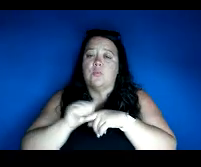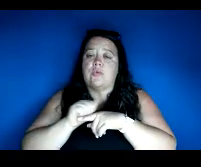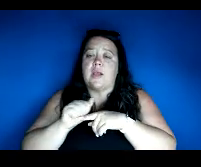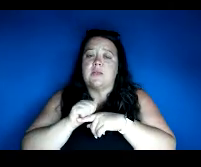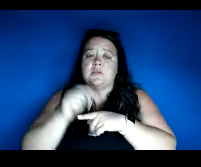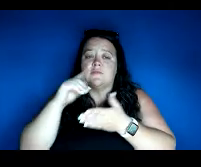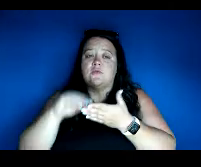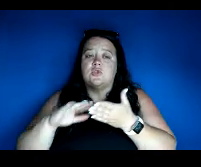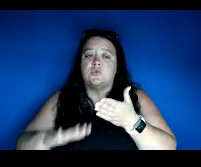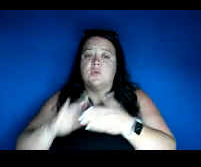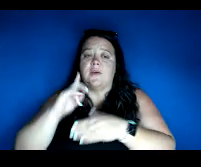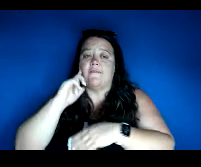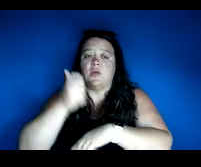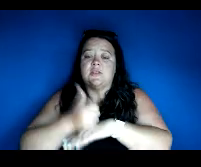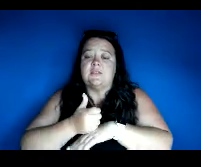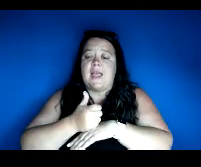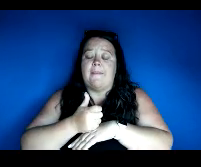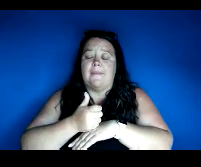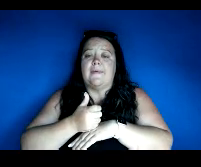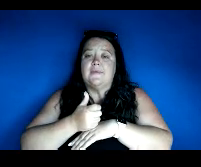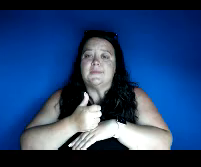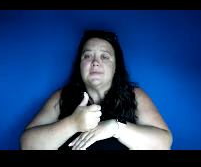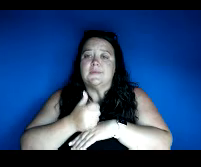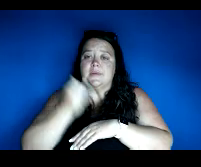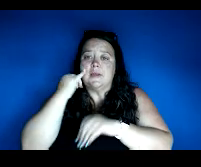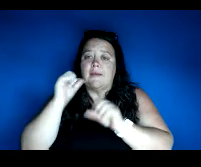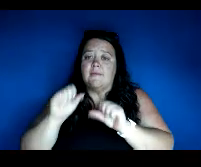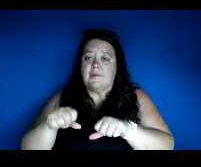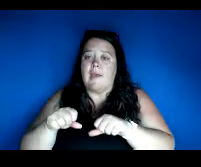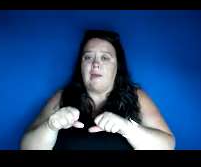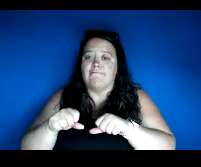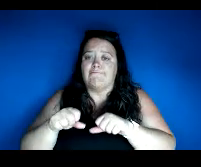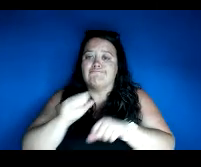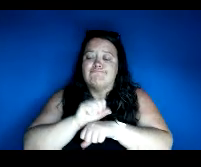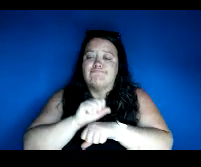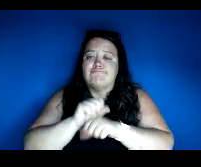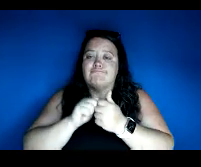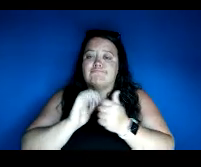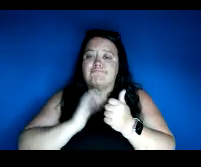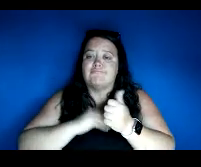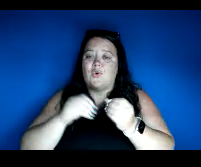in terms of establishing their eligibility with our office, but also just for their own well-being, of course, to be connected with a provider.